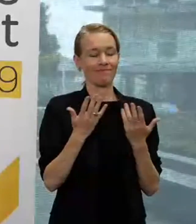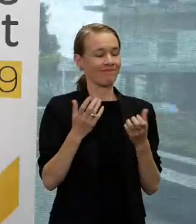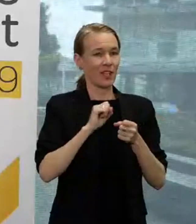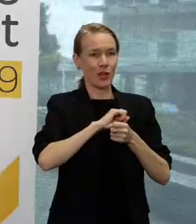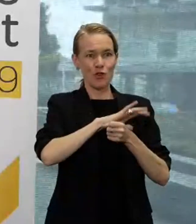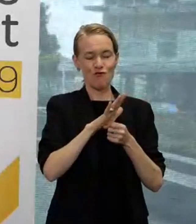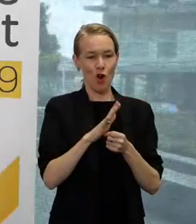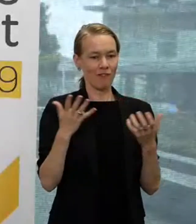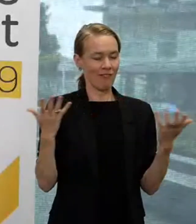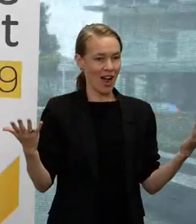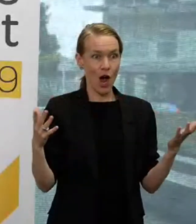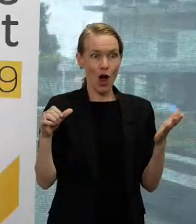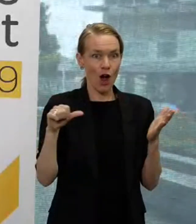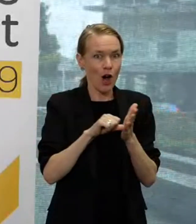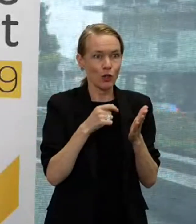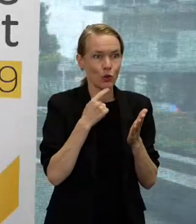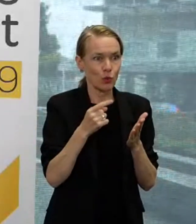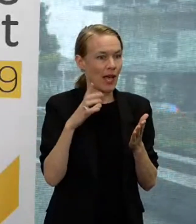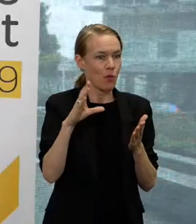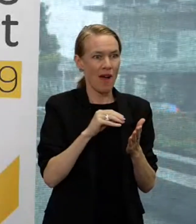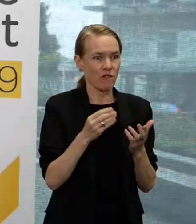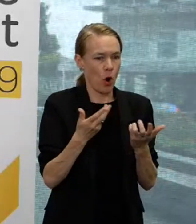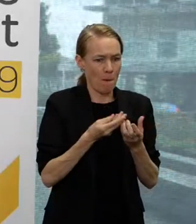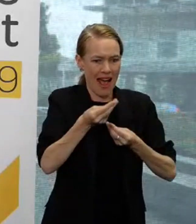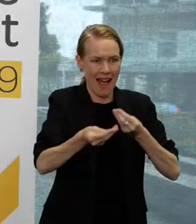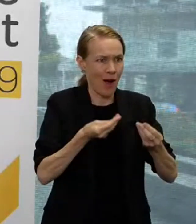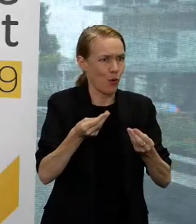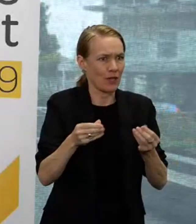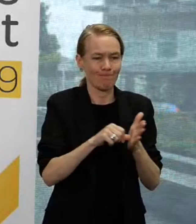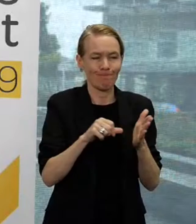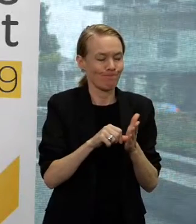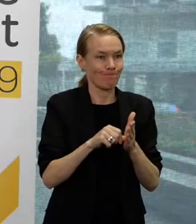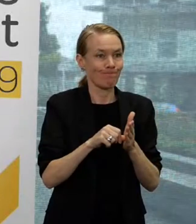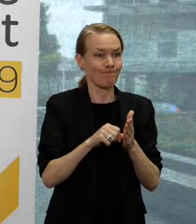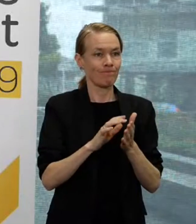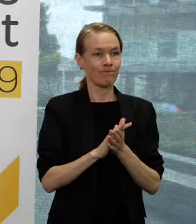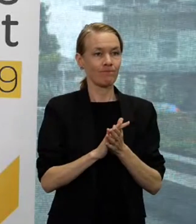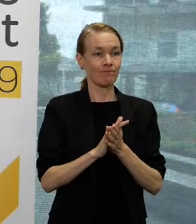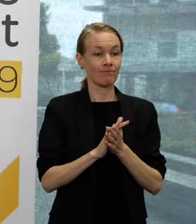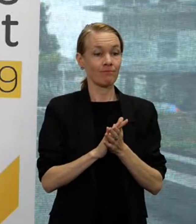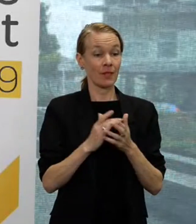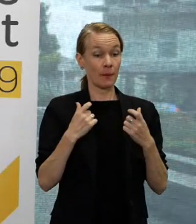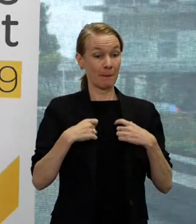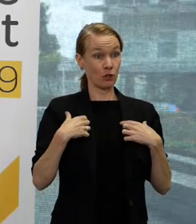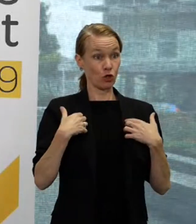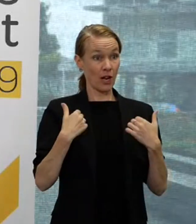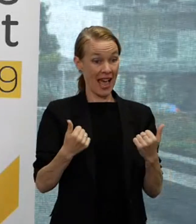And yes, the reason why we don't just rely on one thing, we don't just rely on PPE, we don't just